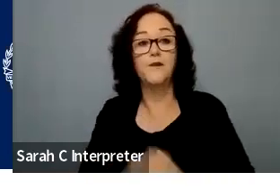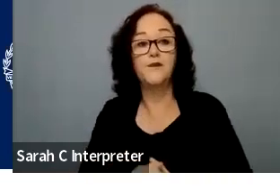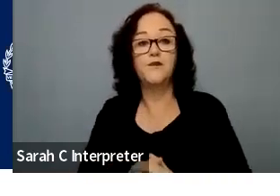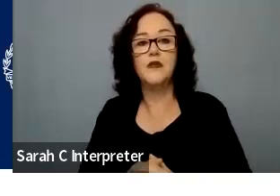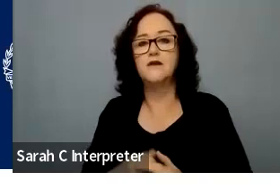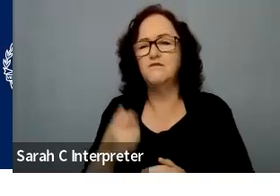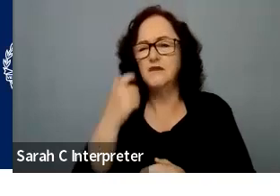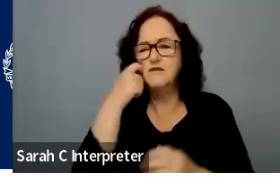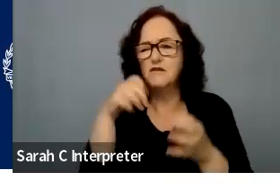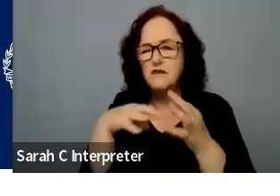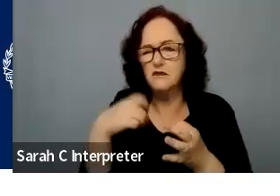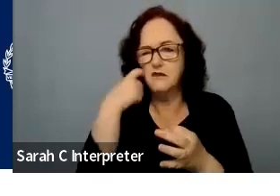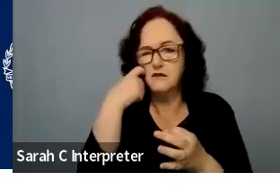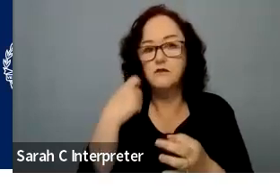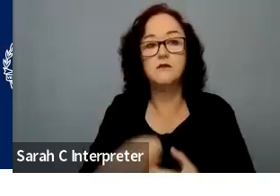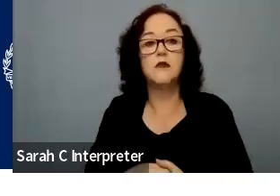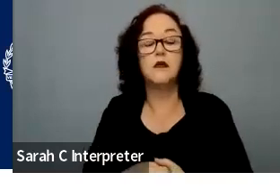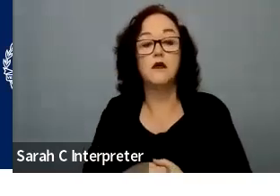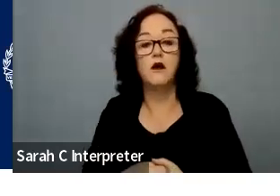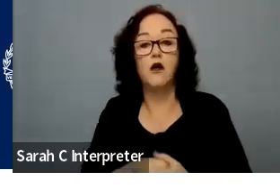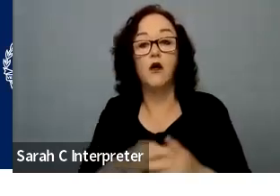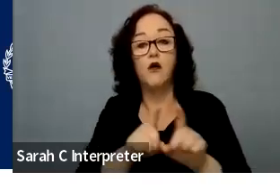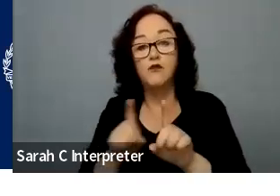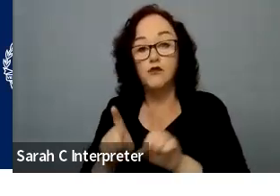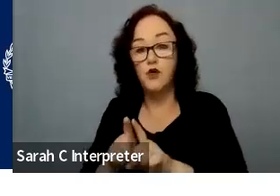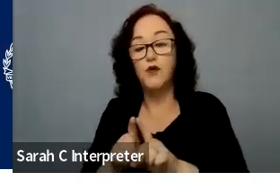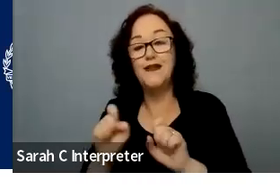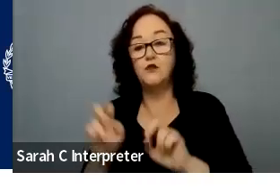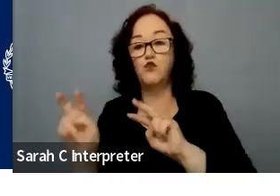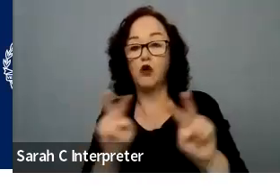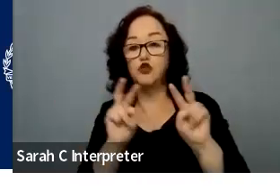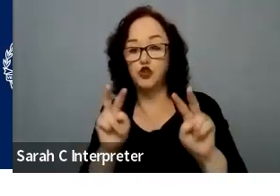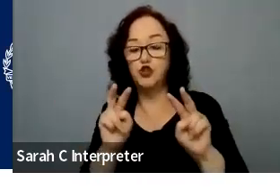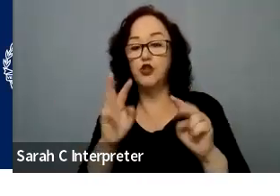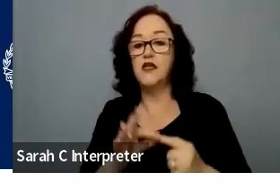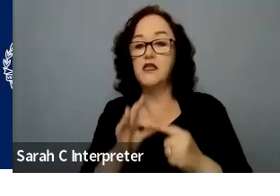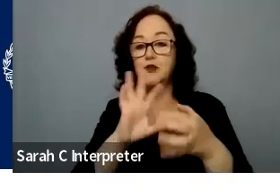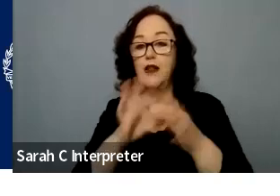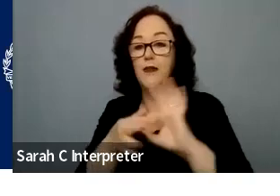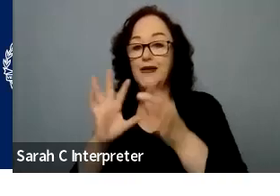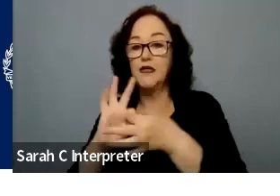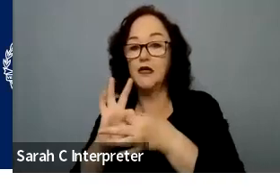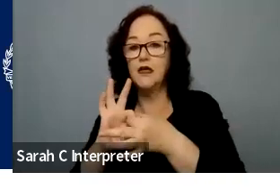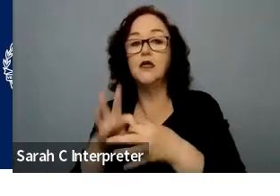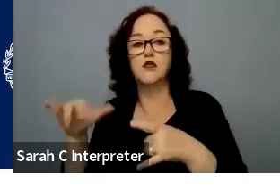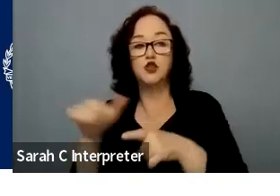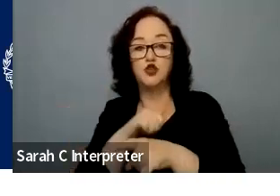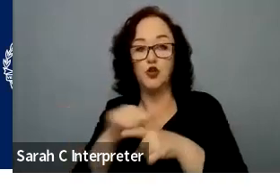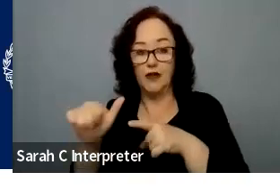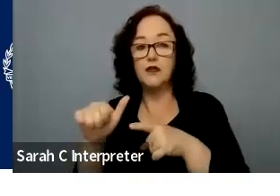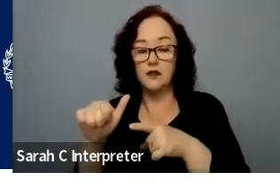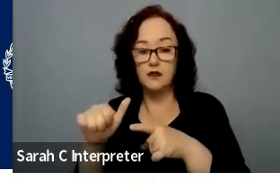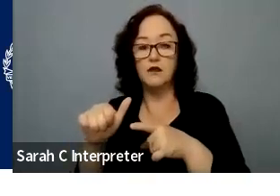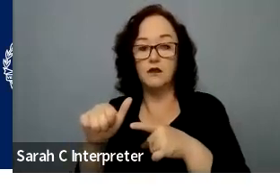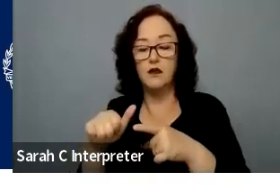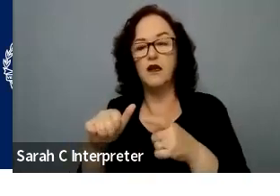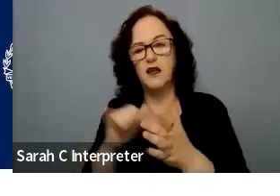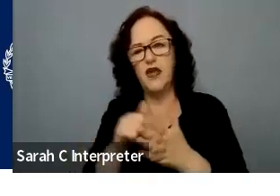ago, and to view a Special Olympics video training that addressed communication largely. We asked the